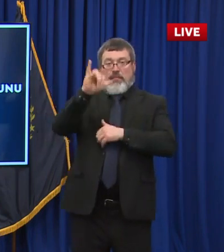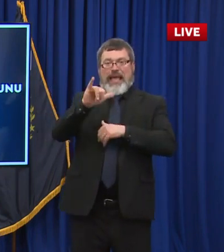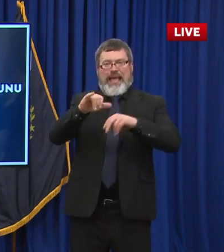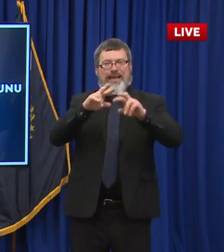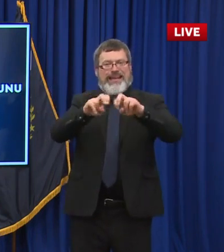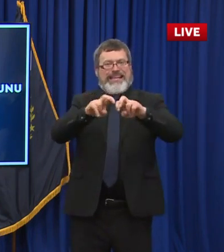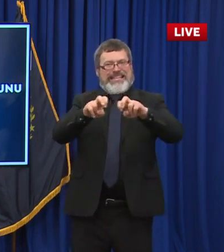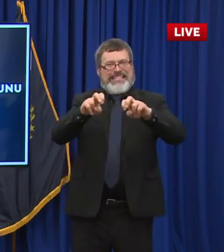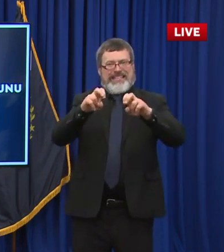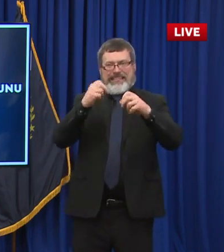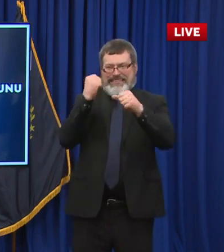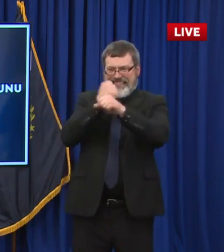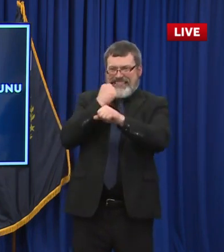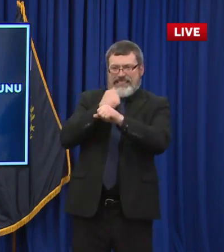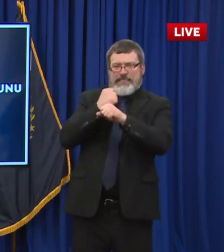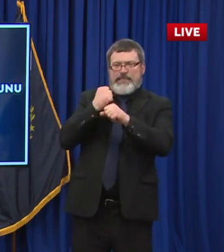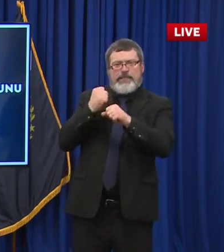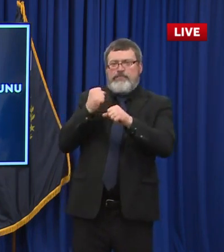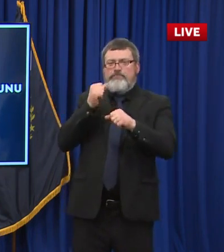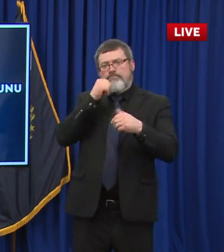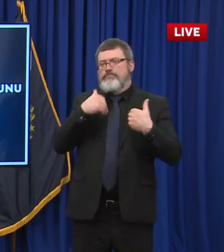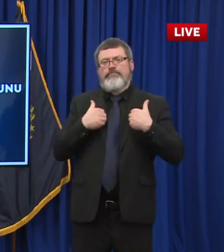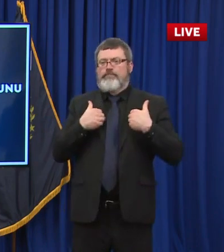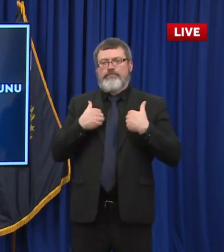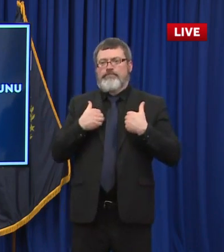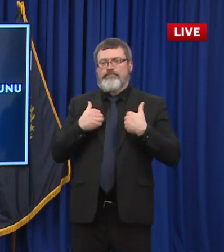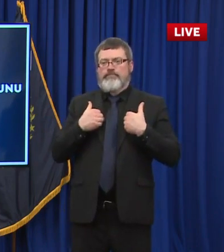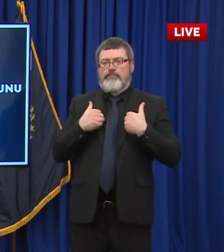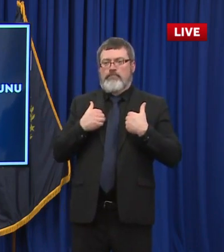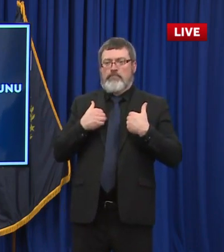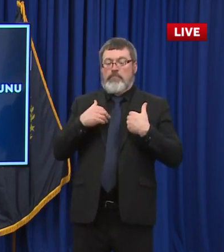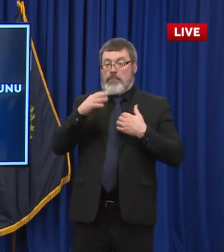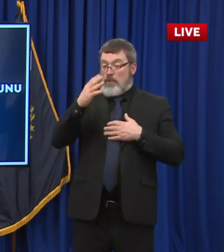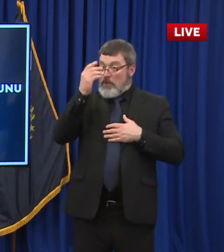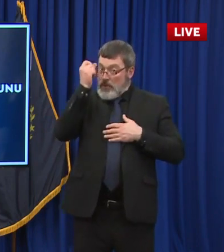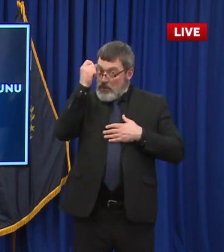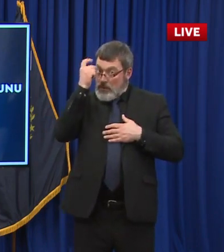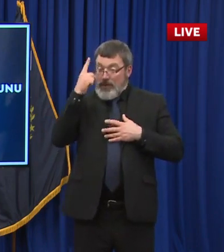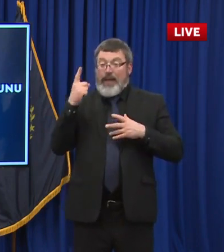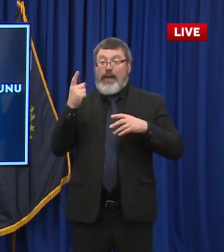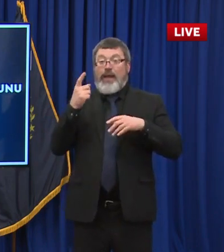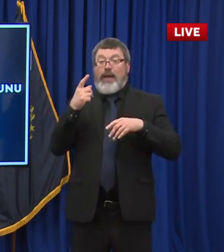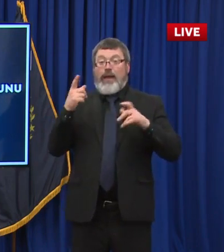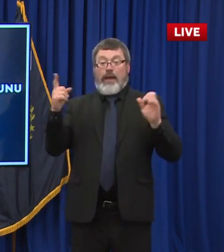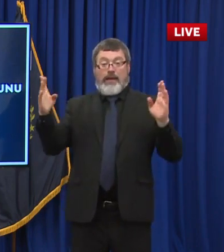THEY ENDED THE QUARANTINE THAT 10 DAYS VERSUS SEVEN DAYS WITH A TEST OUT OPTION.